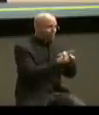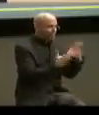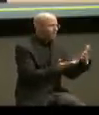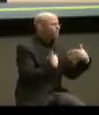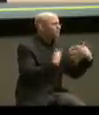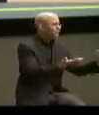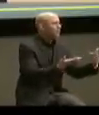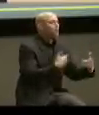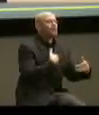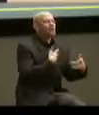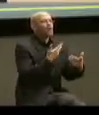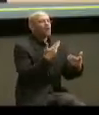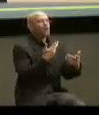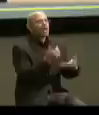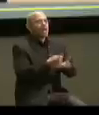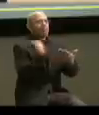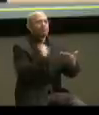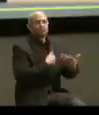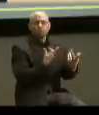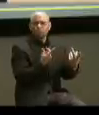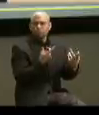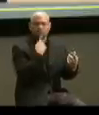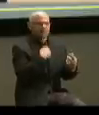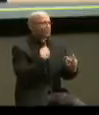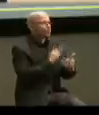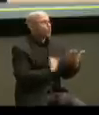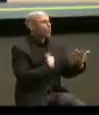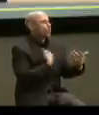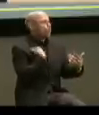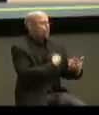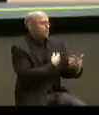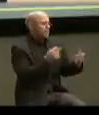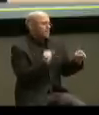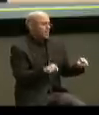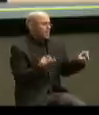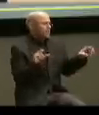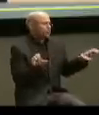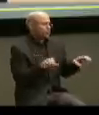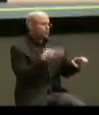TO QUEUE UP, WHERE WE ARE WAITING FOR FOLKS TO TELL US WHAT WE CAN DO BETTER OR DIFFERENTLY.